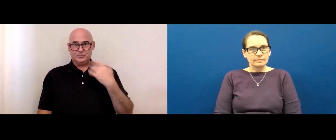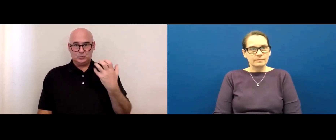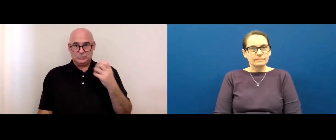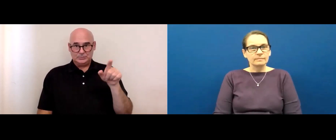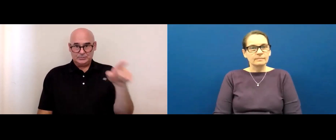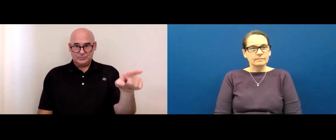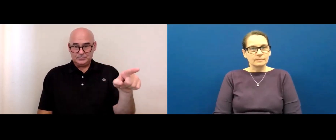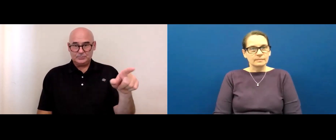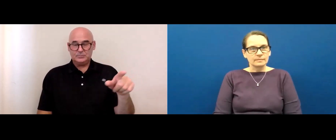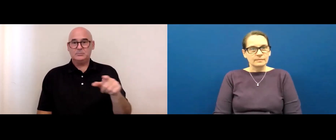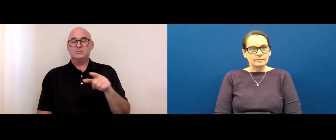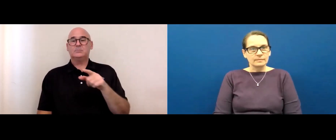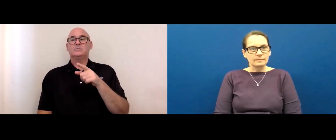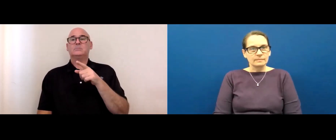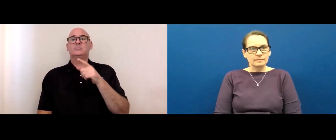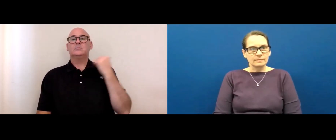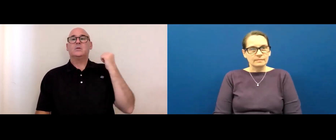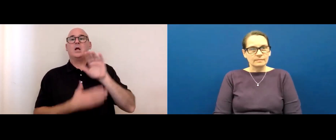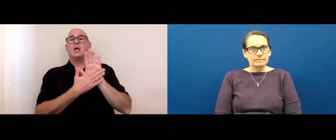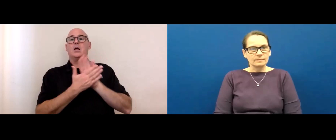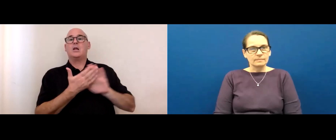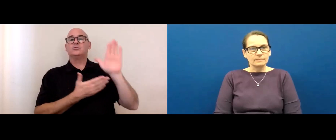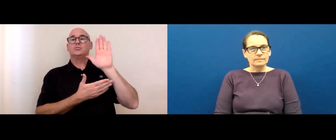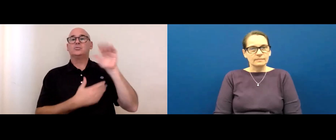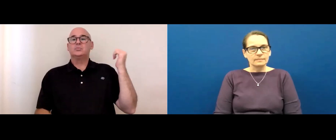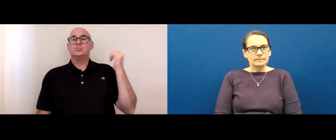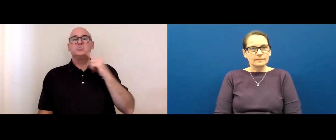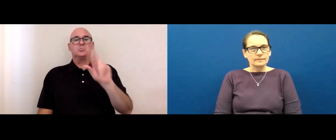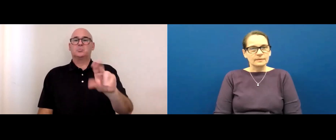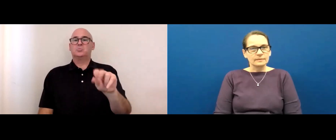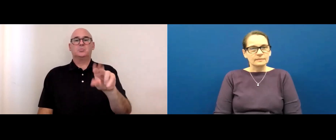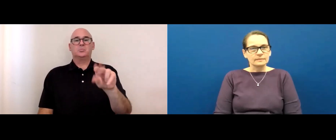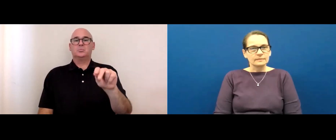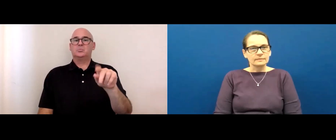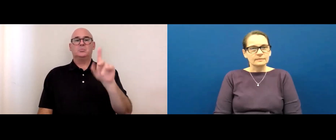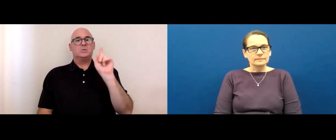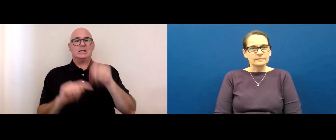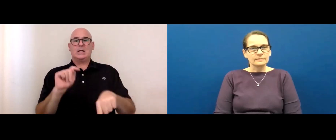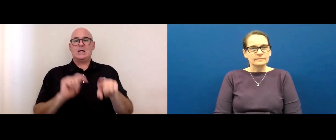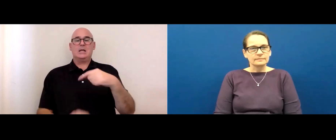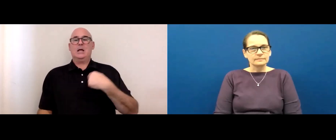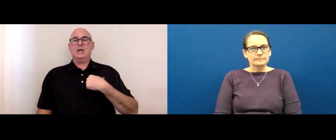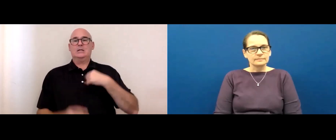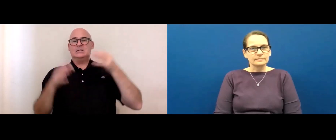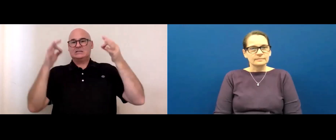come interpret my college class for me and the college said no that they couldn't be